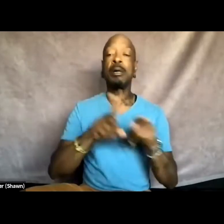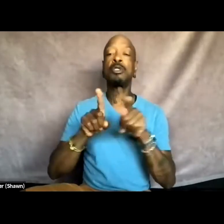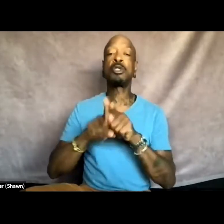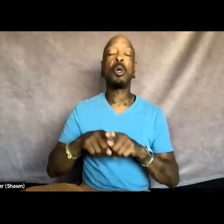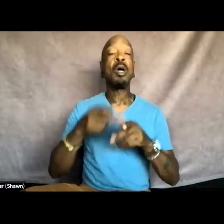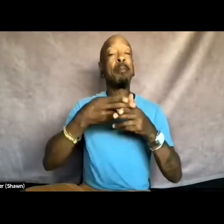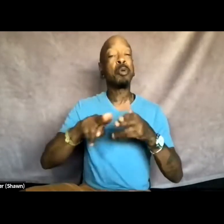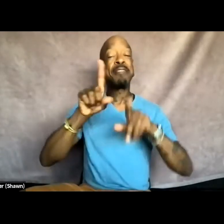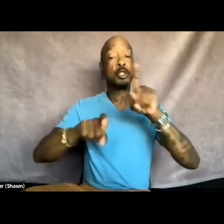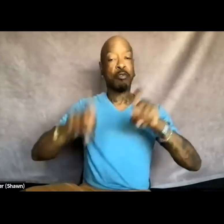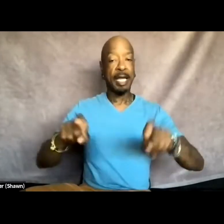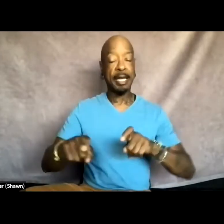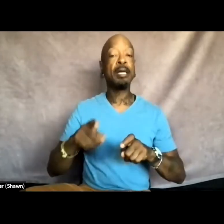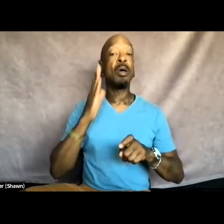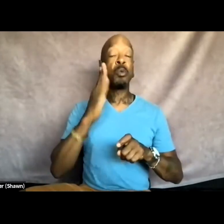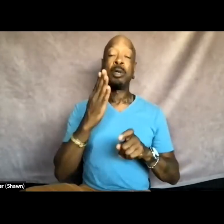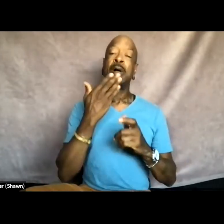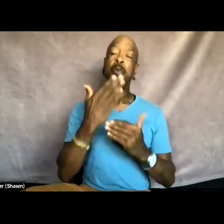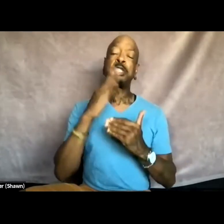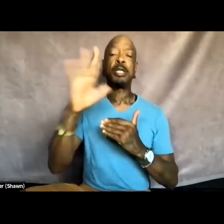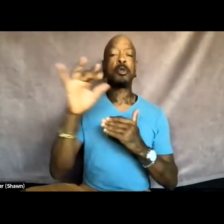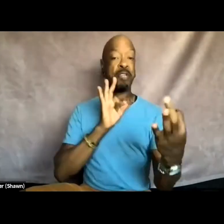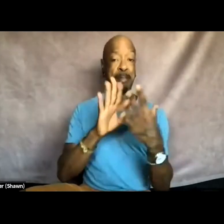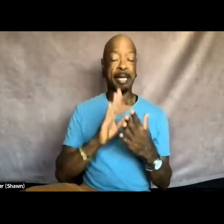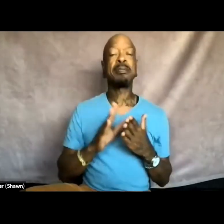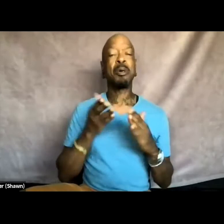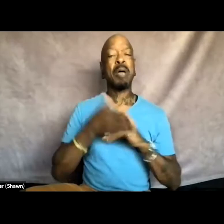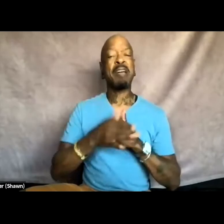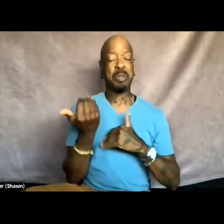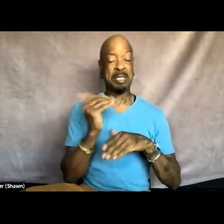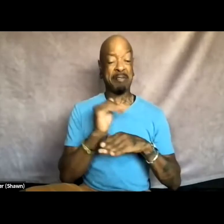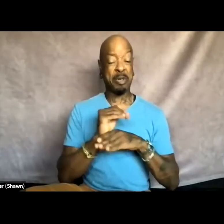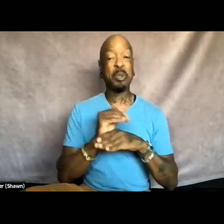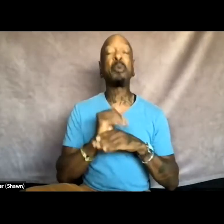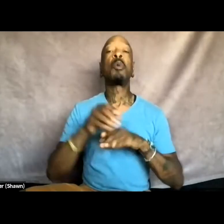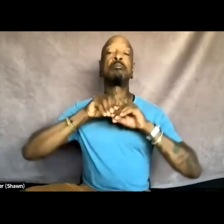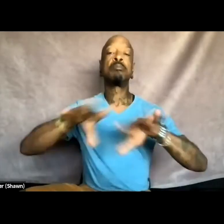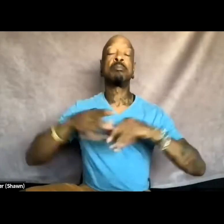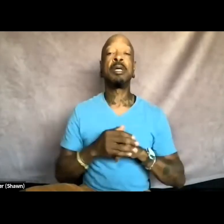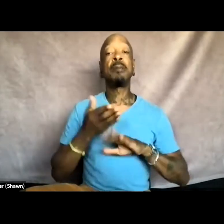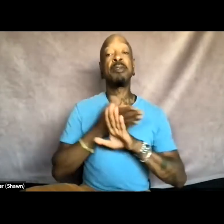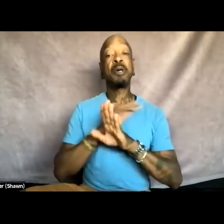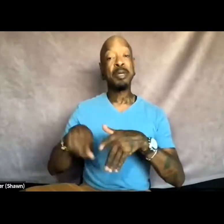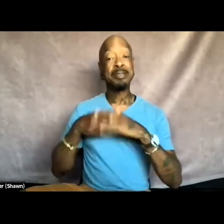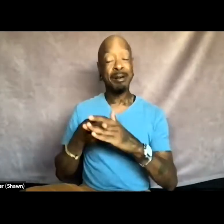feedback that will happen after the event, this afternoon. Nicole Redding (she/her): Before we move on, I do just want to take a moment to acknowledge